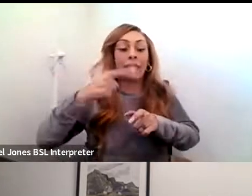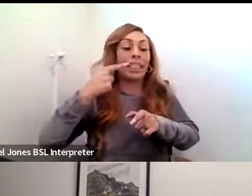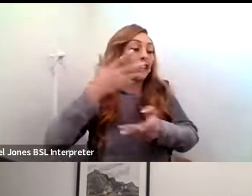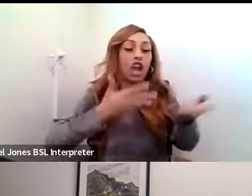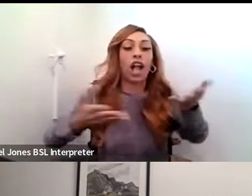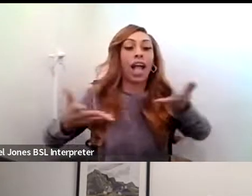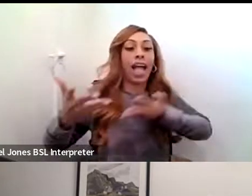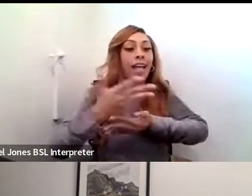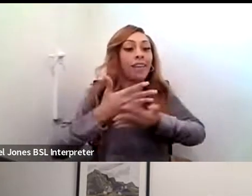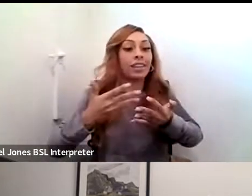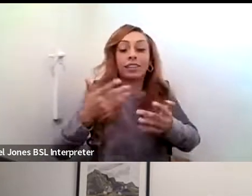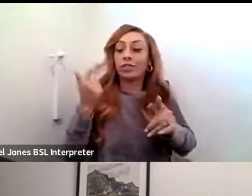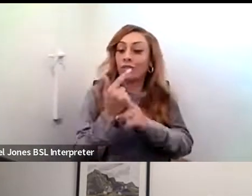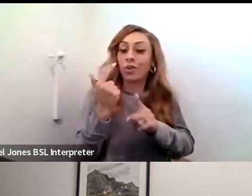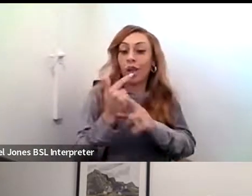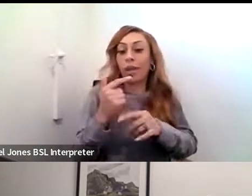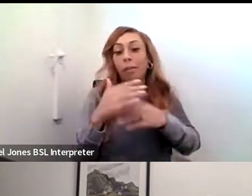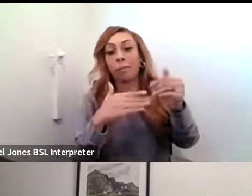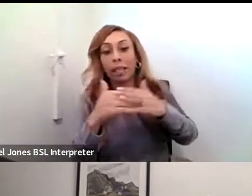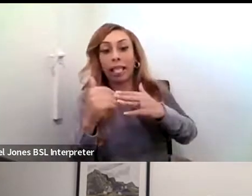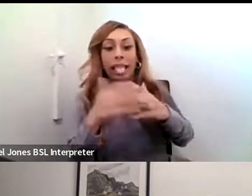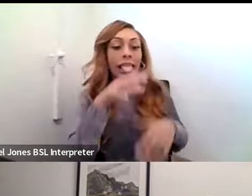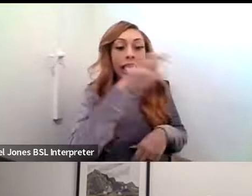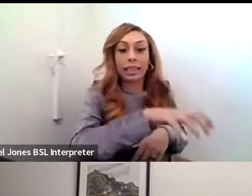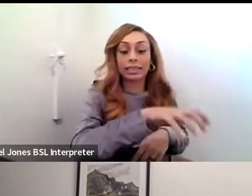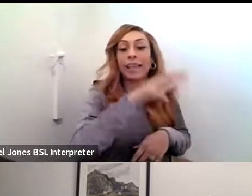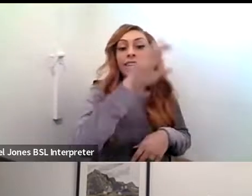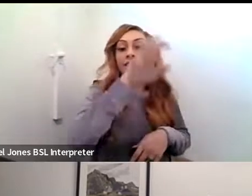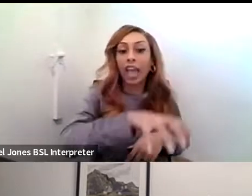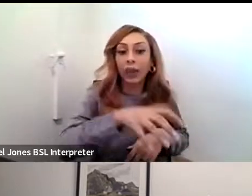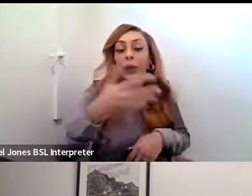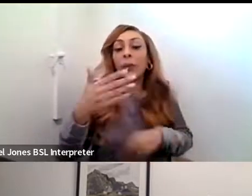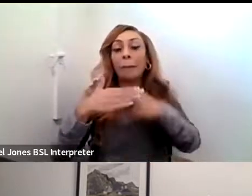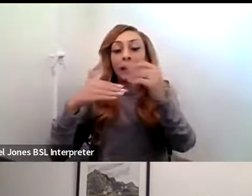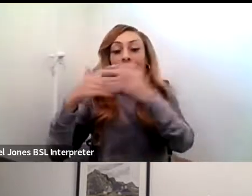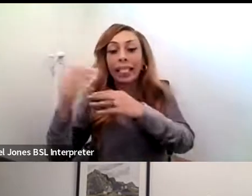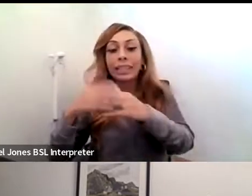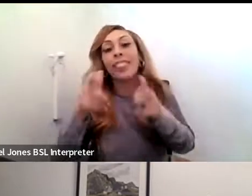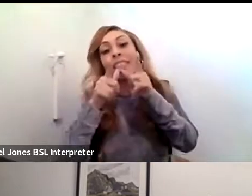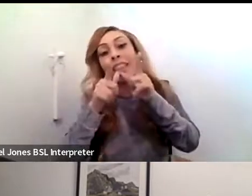to talk in terms of buildings, that's the language that people understand